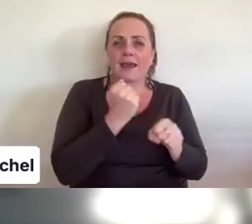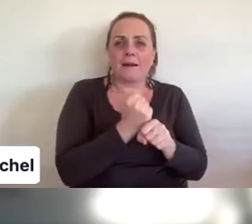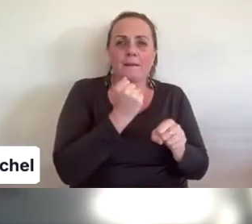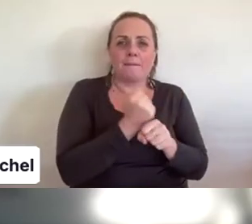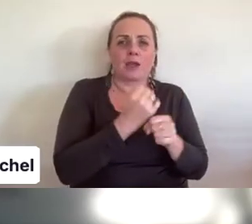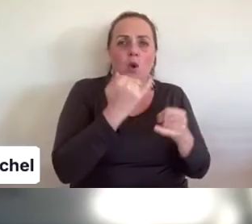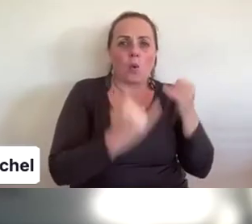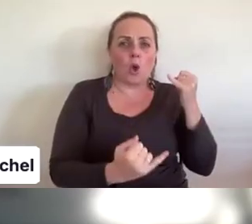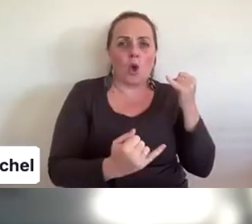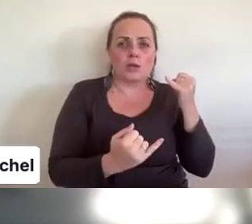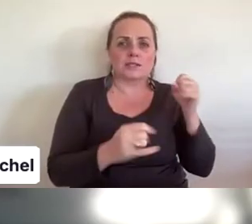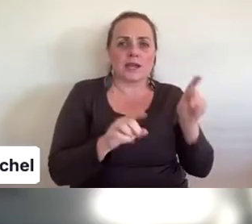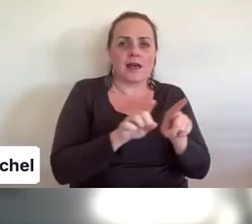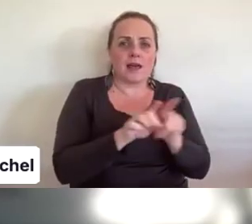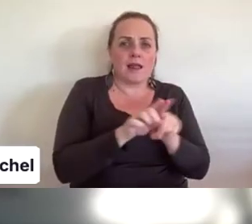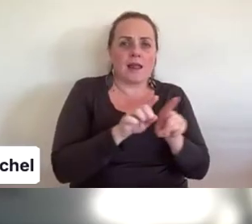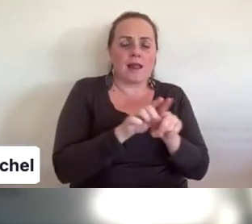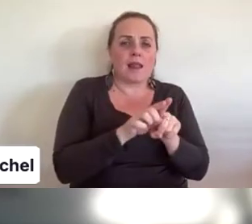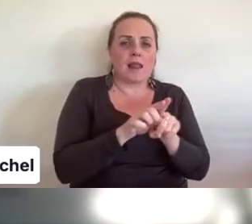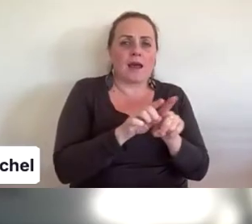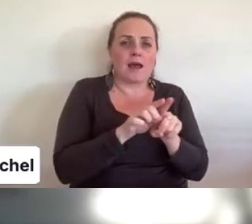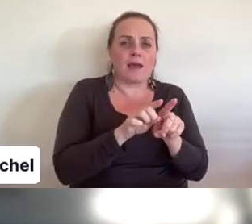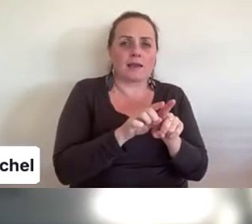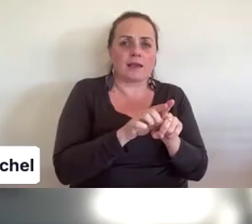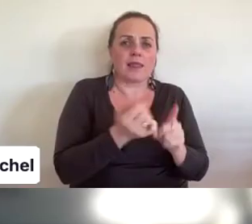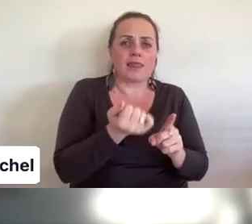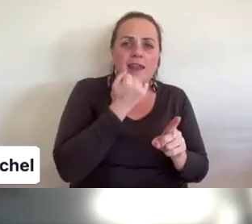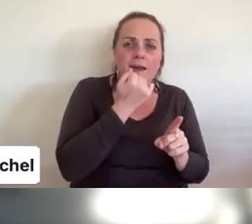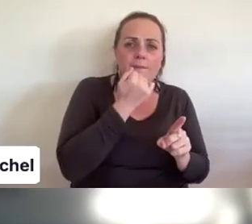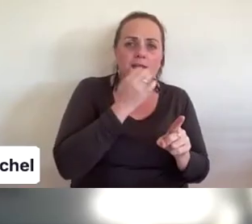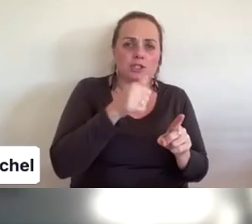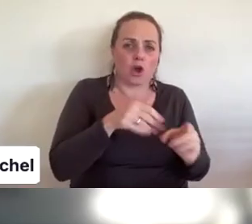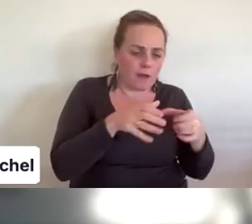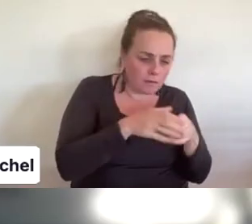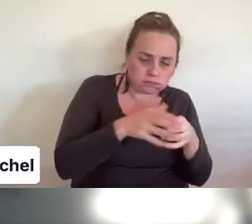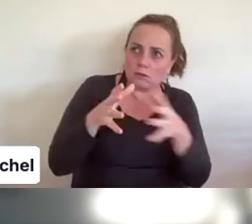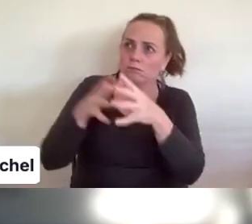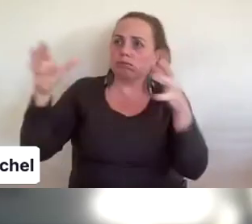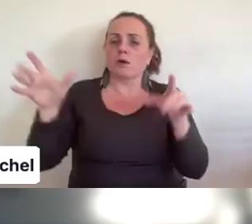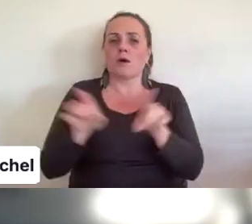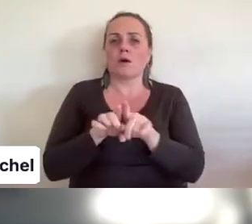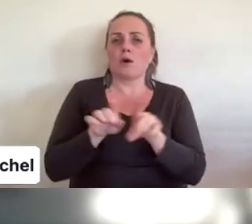between majority and minority communities, and it can oversimplify representation when a minority